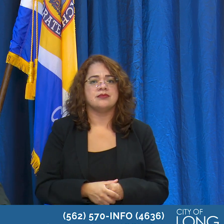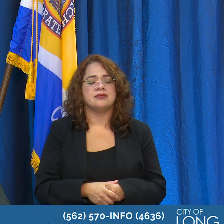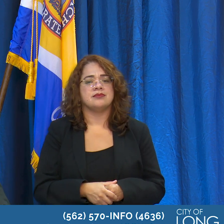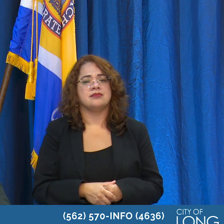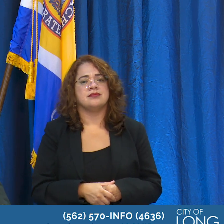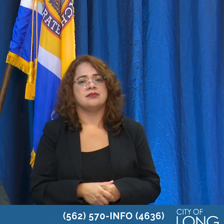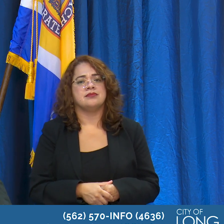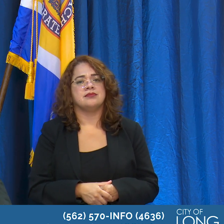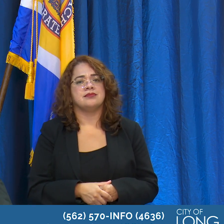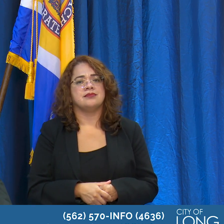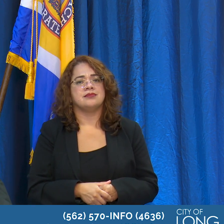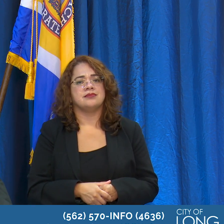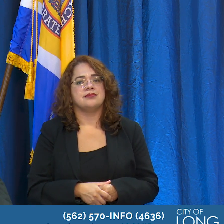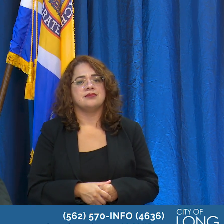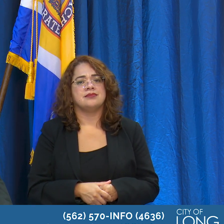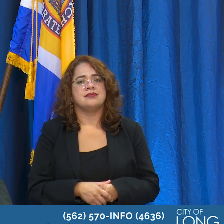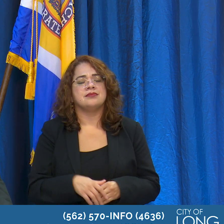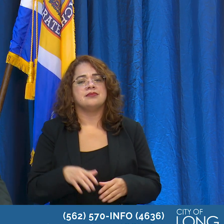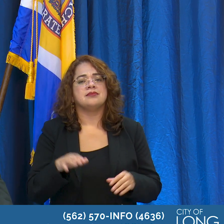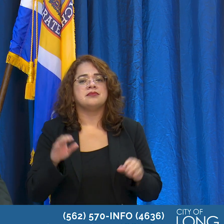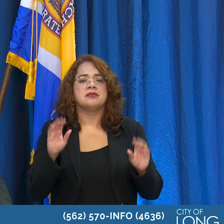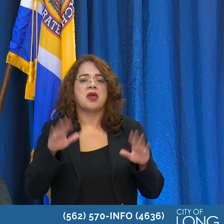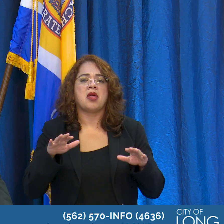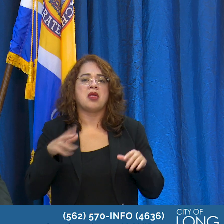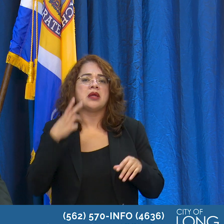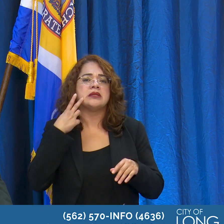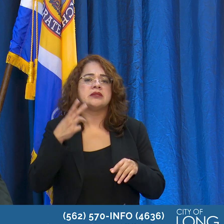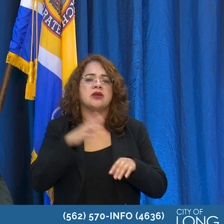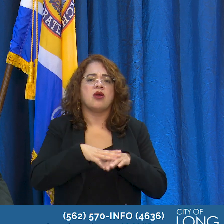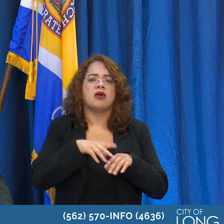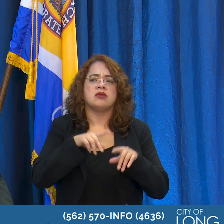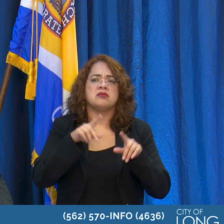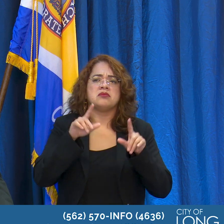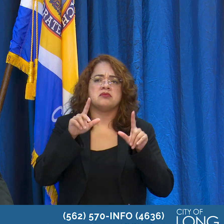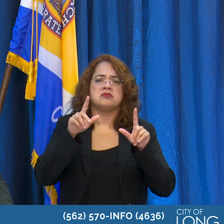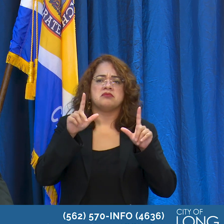Okay, I couldn't see any visuals or anything. A couple quick questions. Number one,